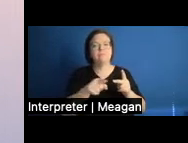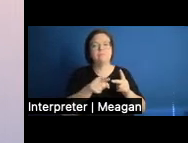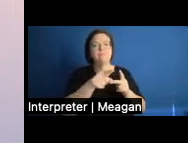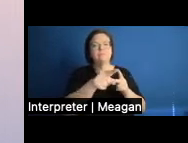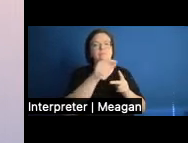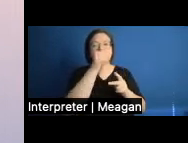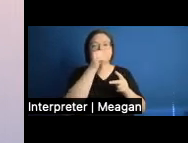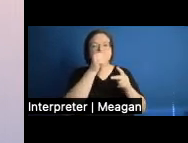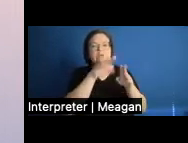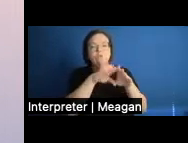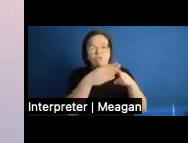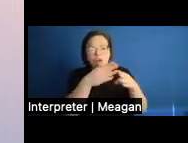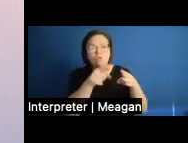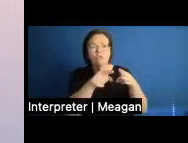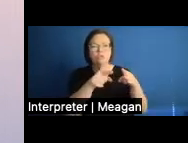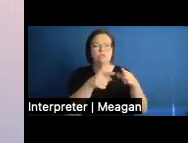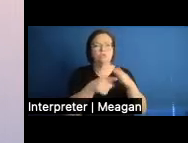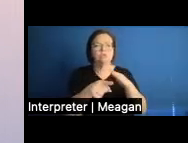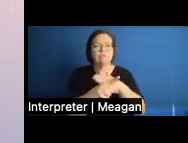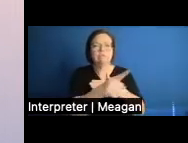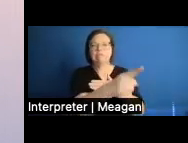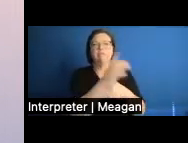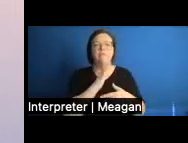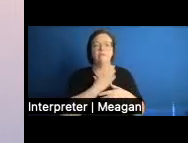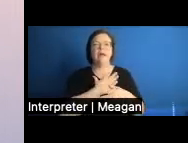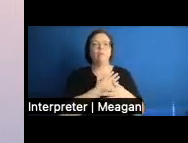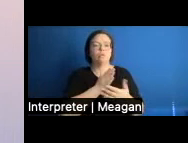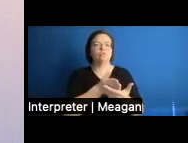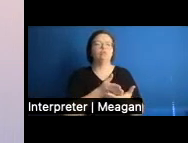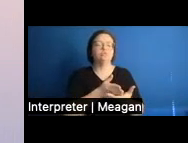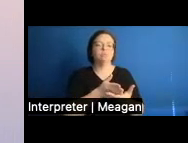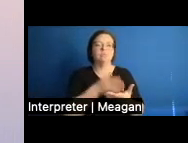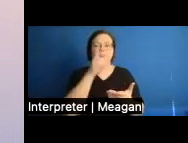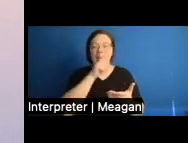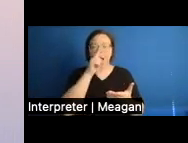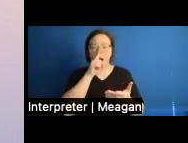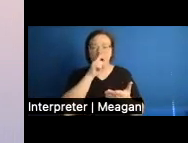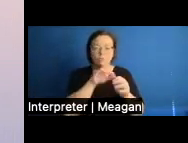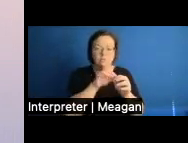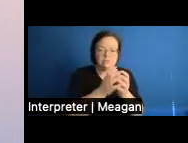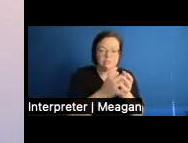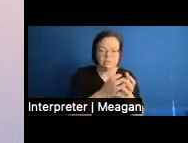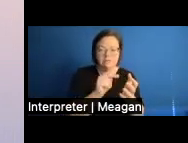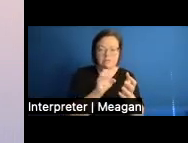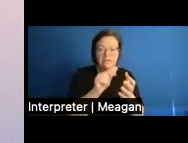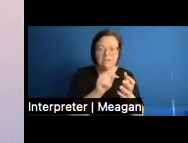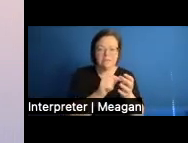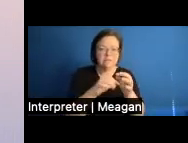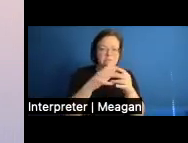they rage against our intrusion—a field mouse nest built high among needles of a young pine: